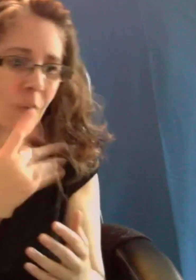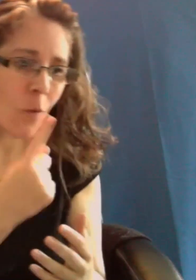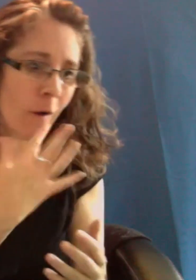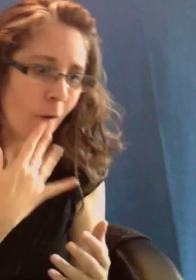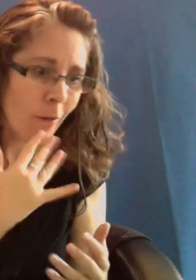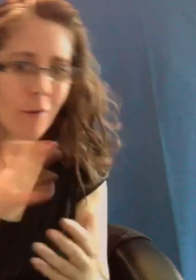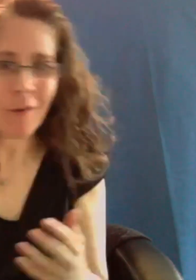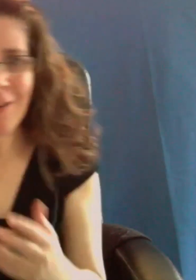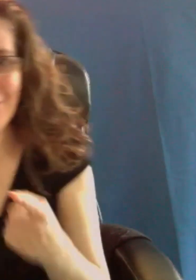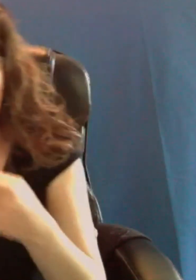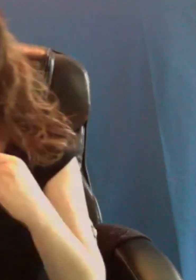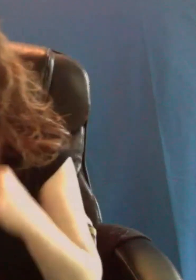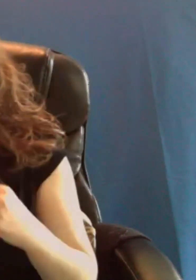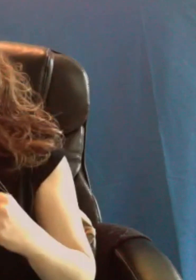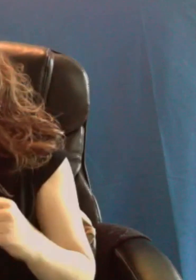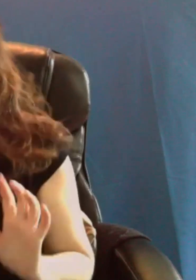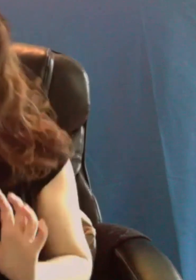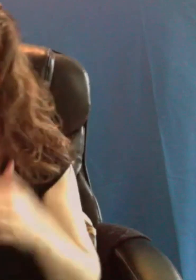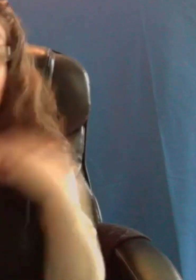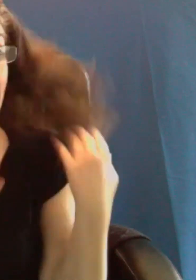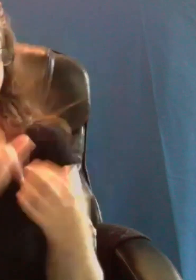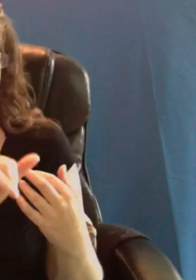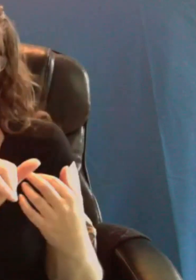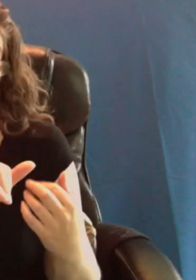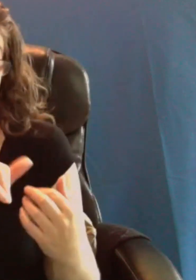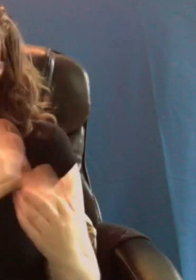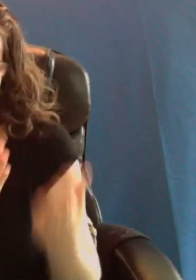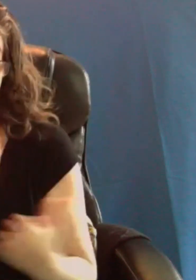particular individual found to be useful to them. I think that takes